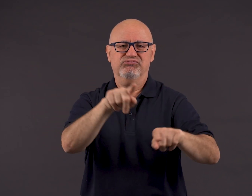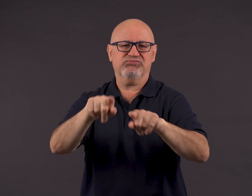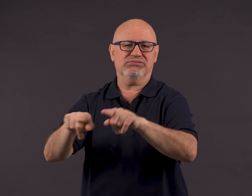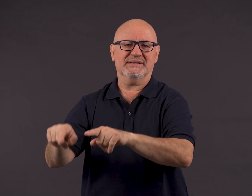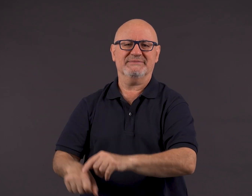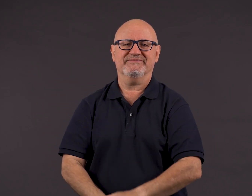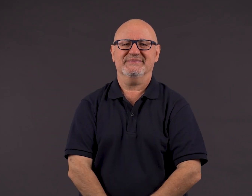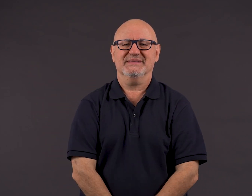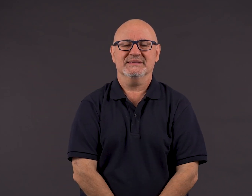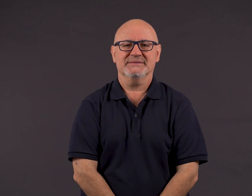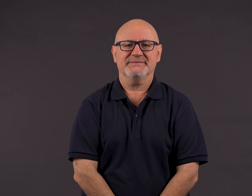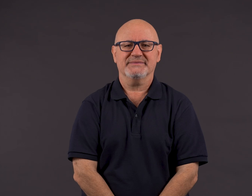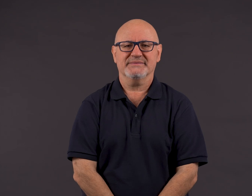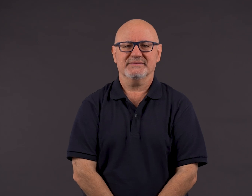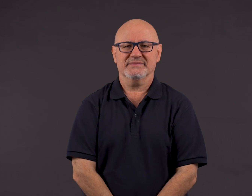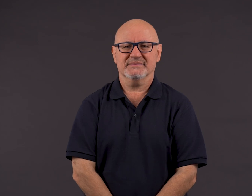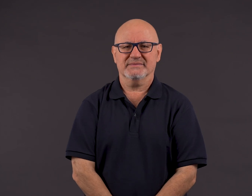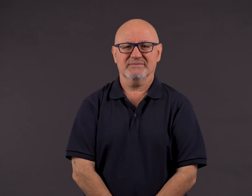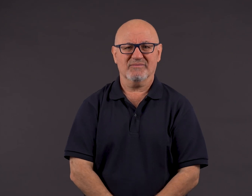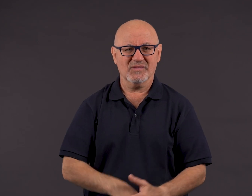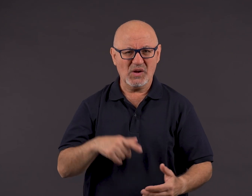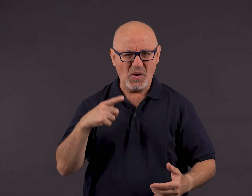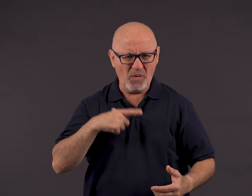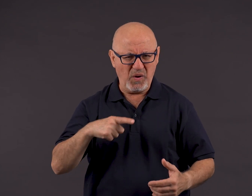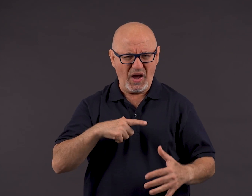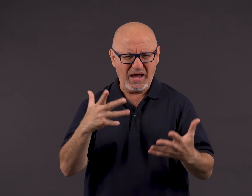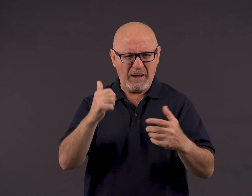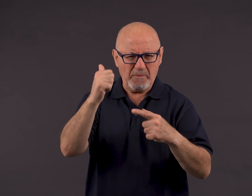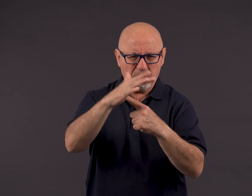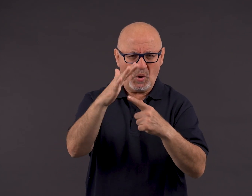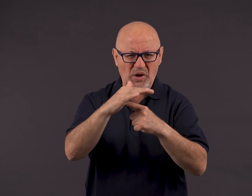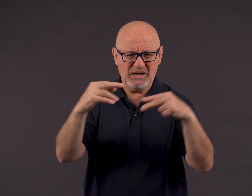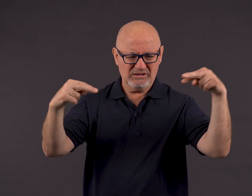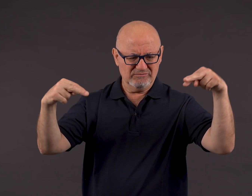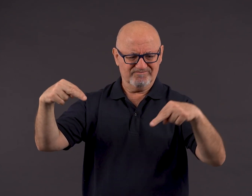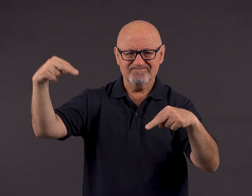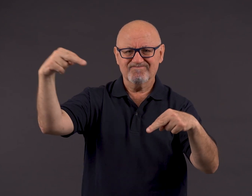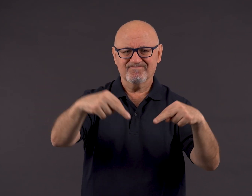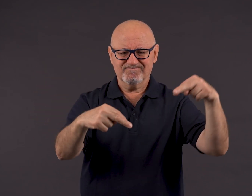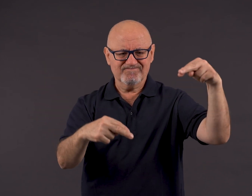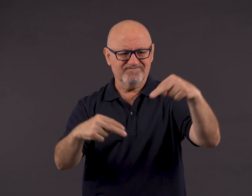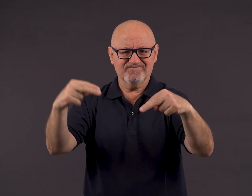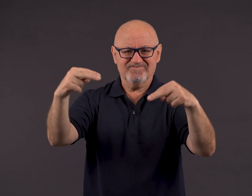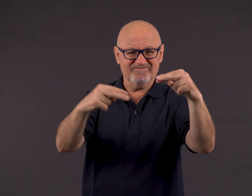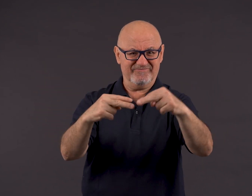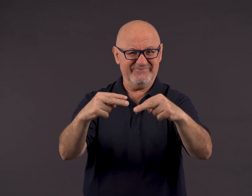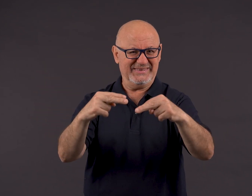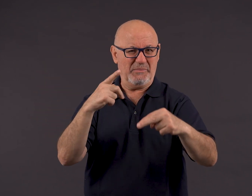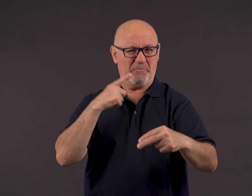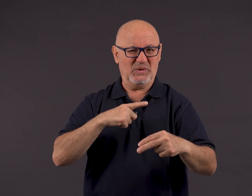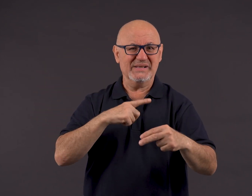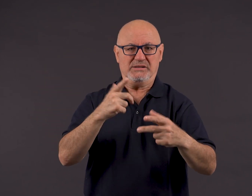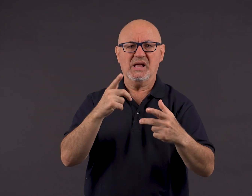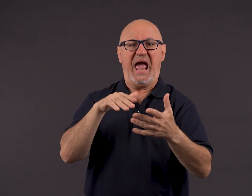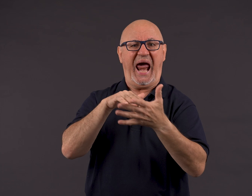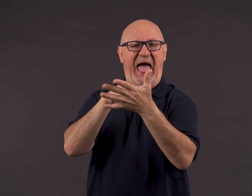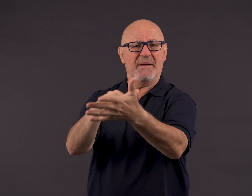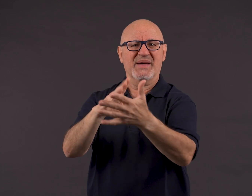we have different perspectives and it's important to recognize those different perspectives.